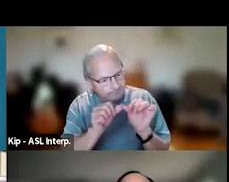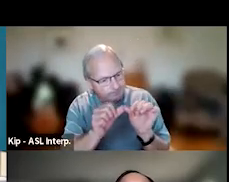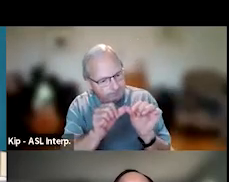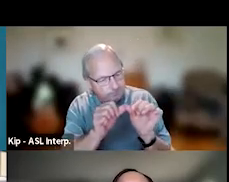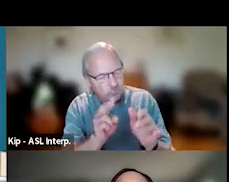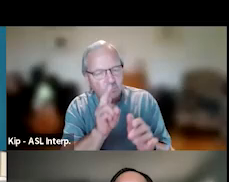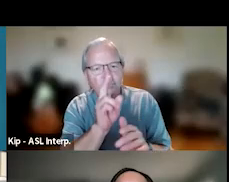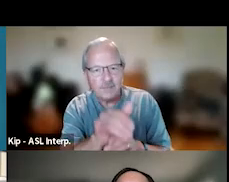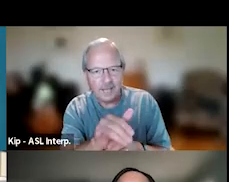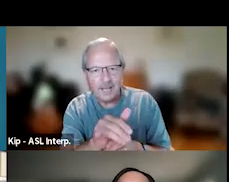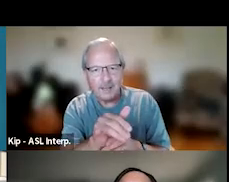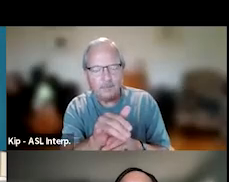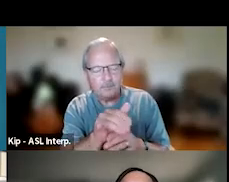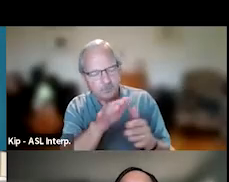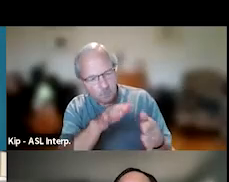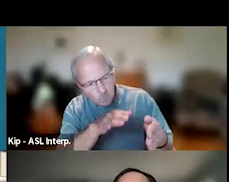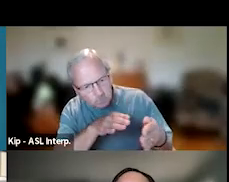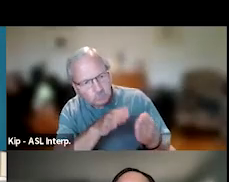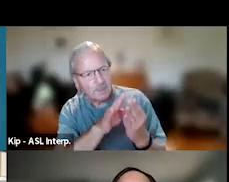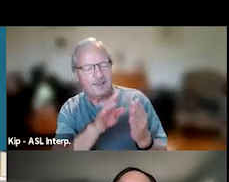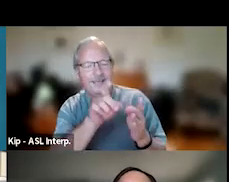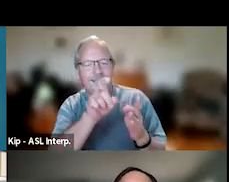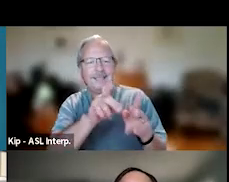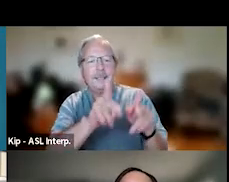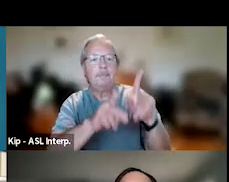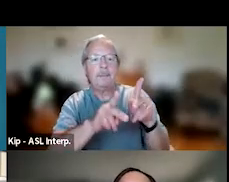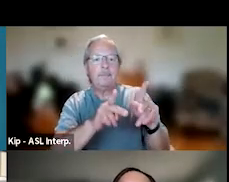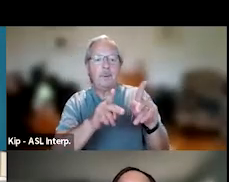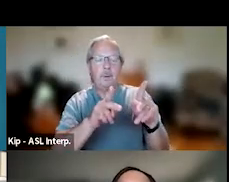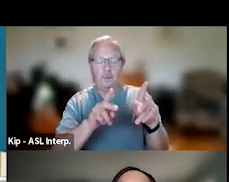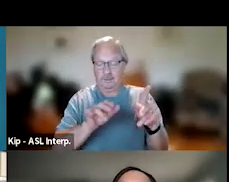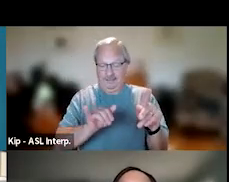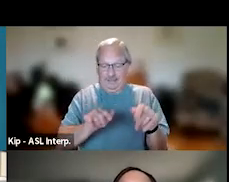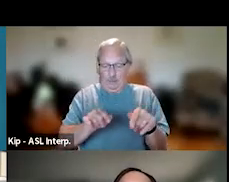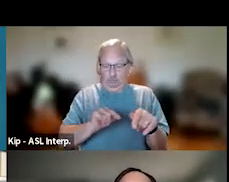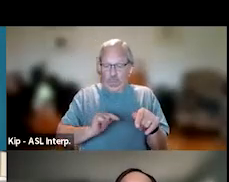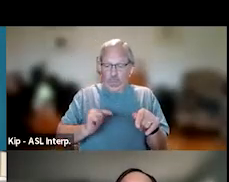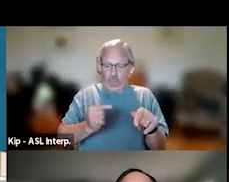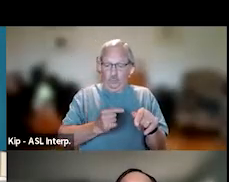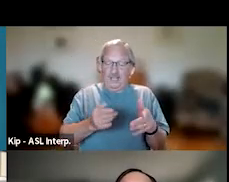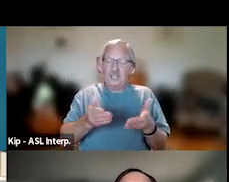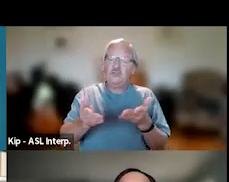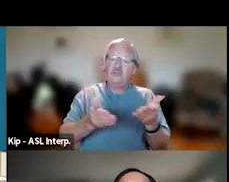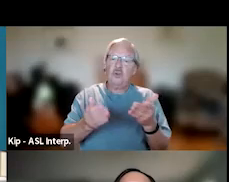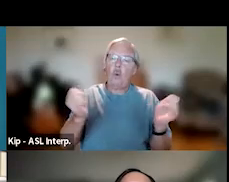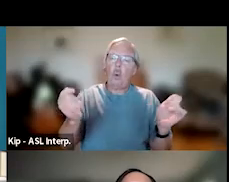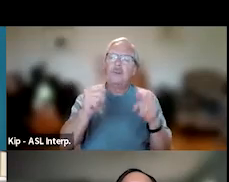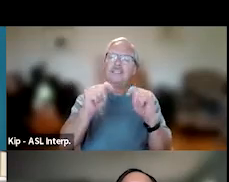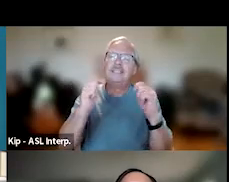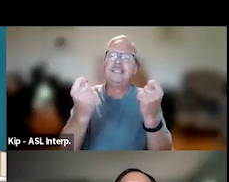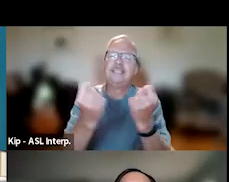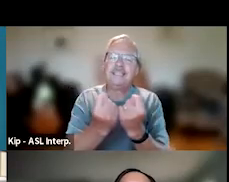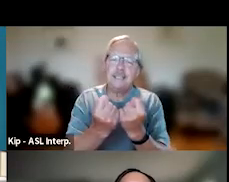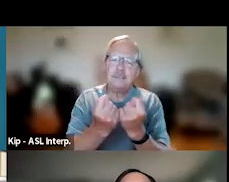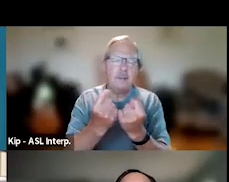to address the needs of the people that we serve. We've always as a team thought about the people